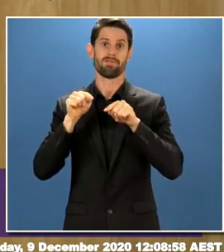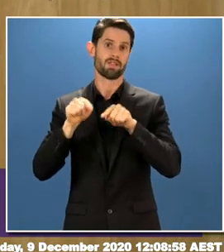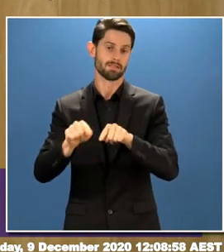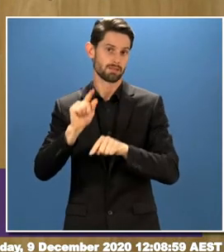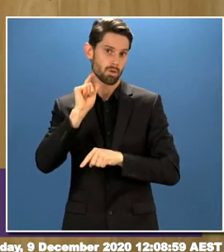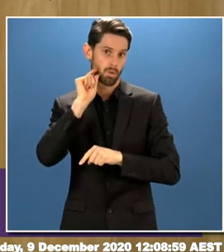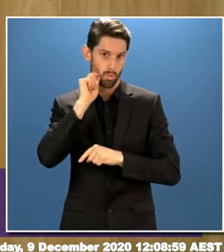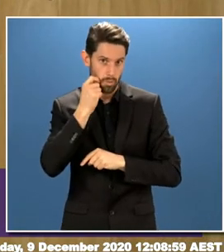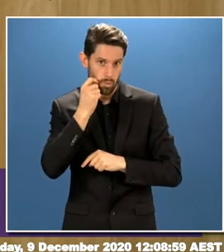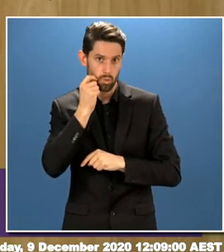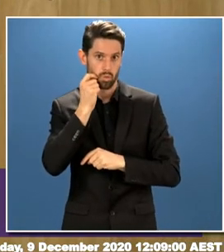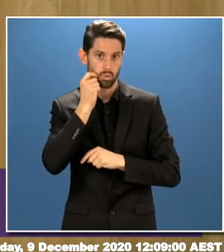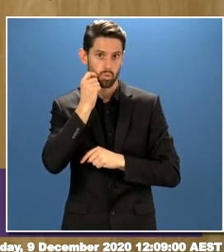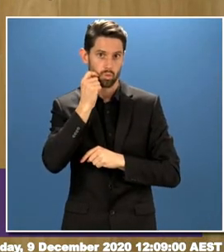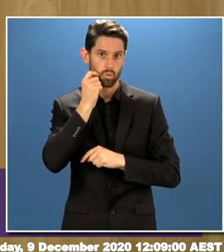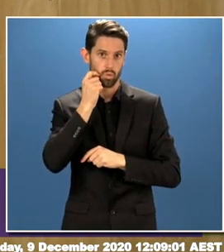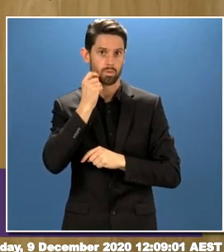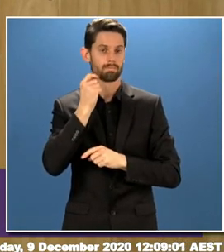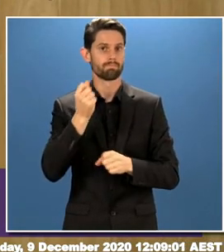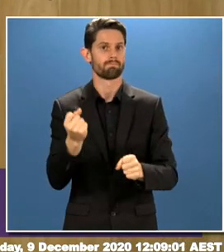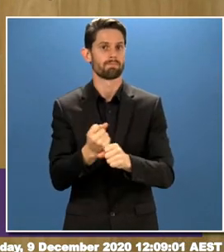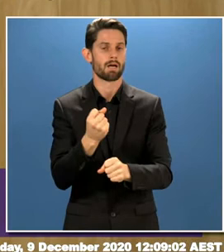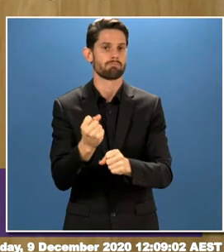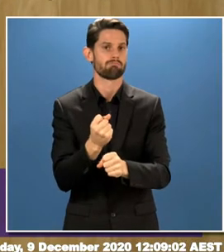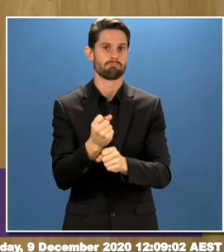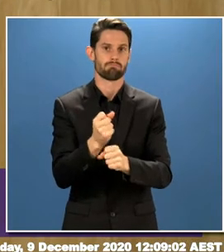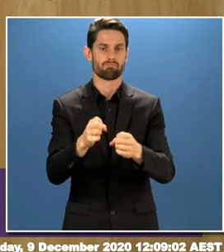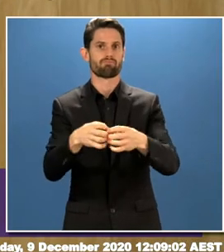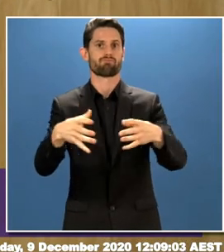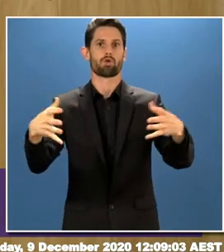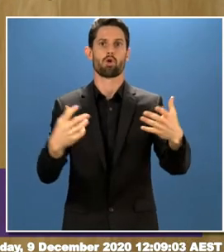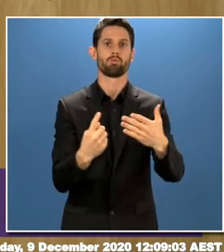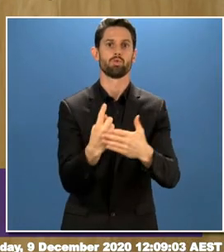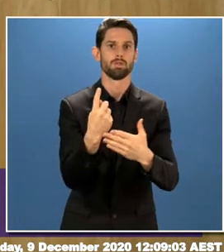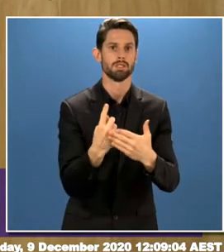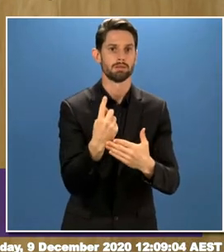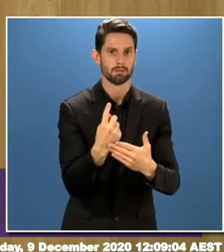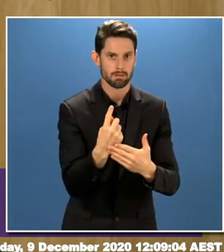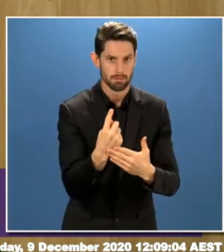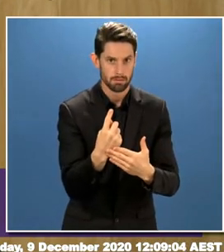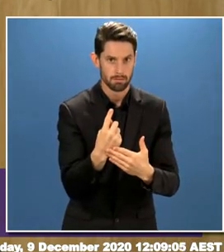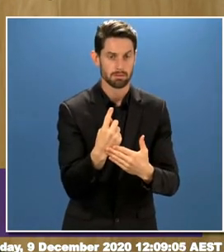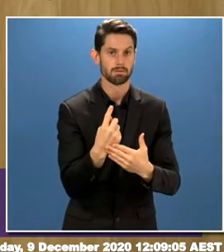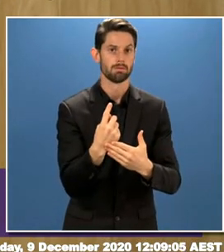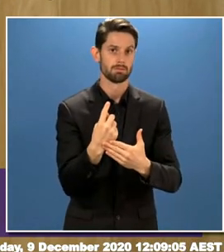to provide the opportunities, and I think it's good